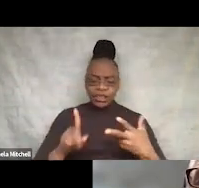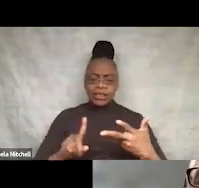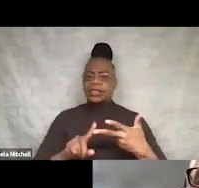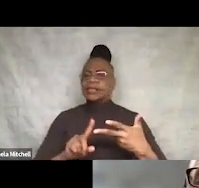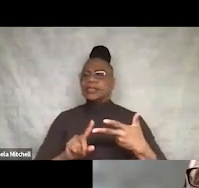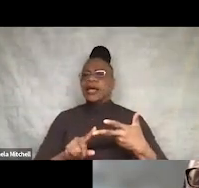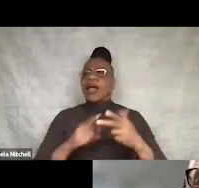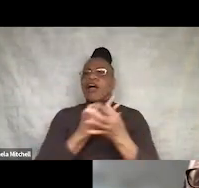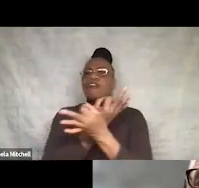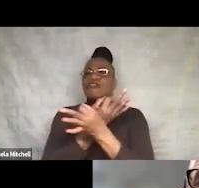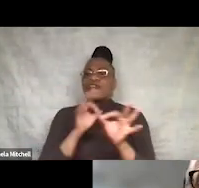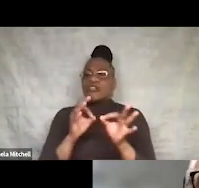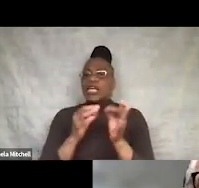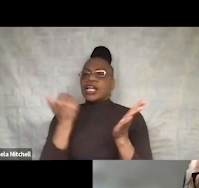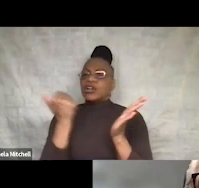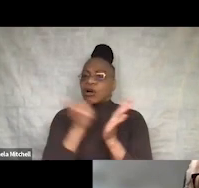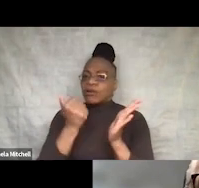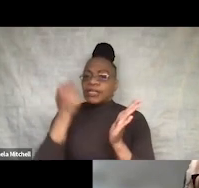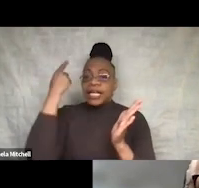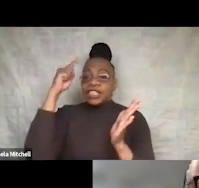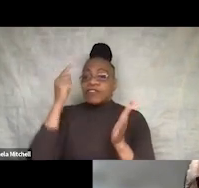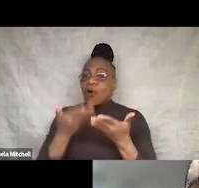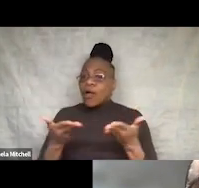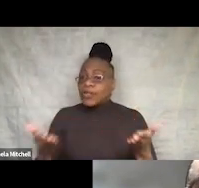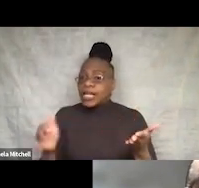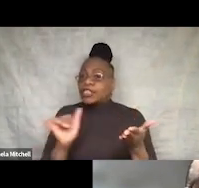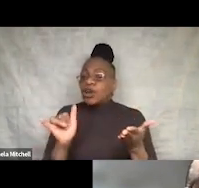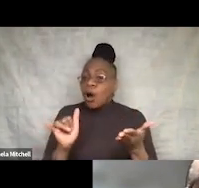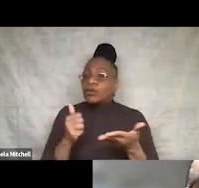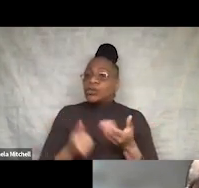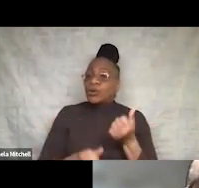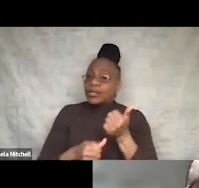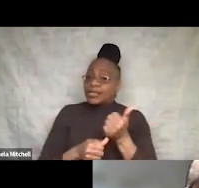They do free notarizations for things and help with IDs. I mean, it is all around, right?